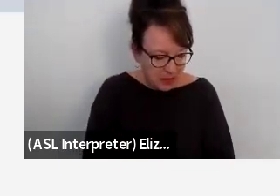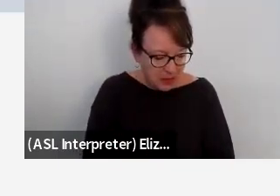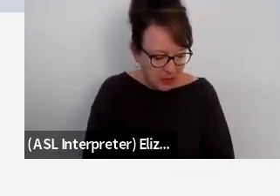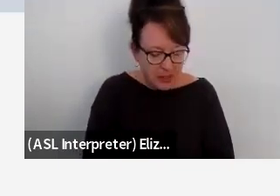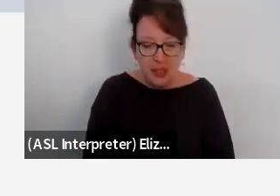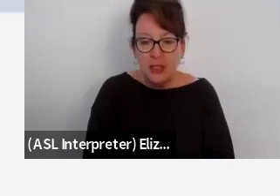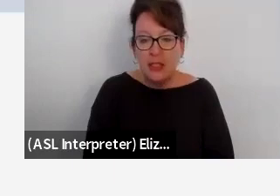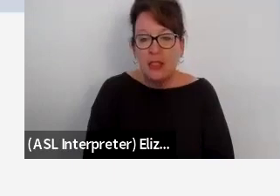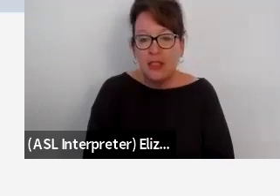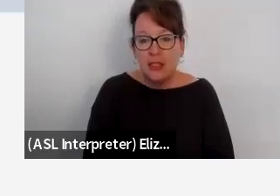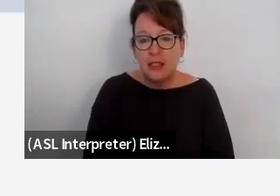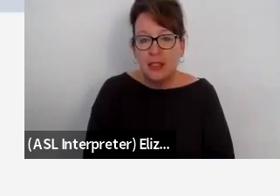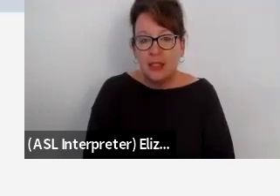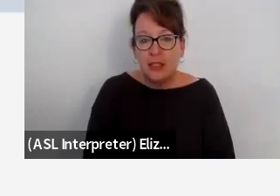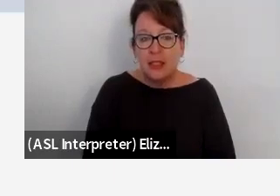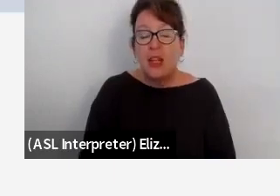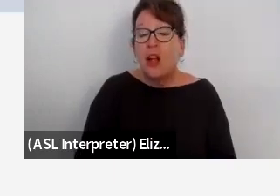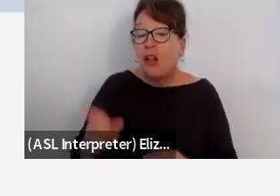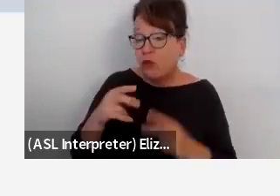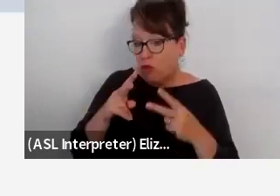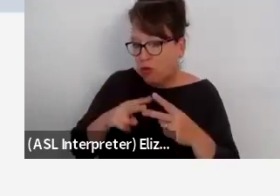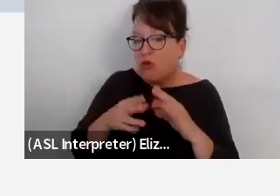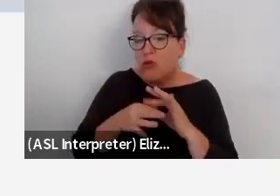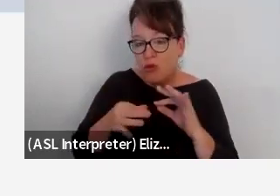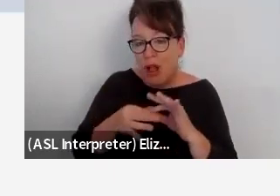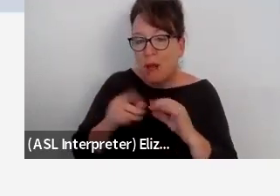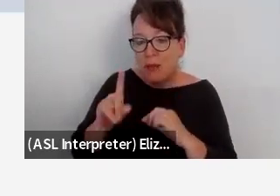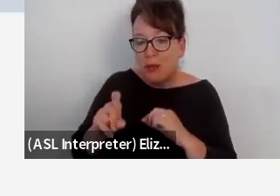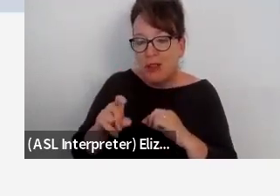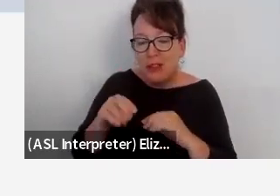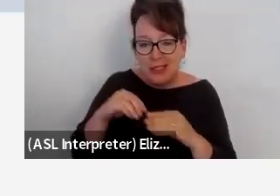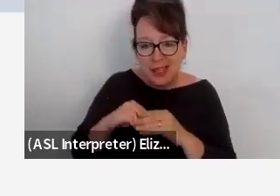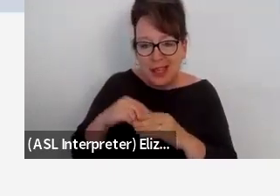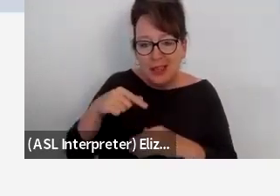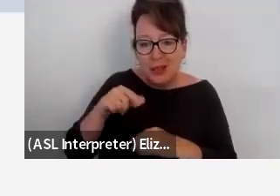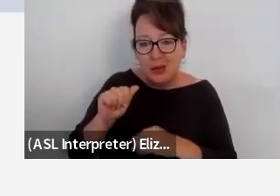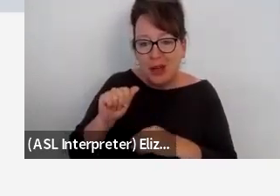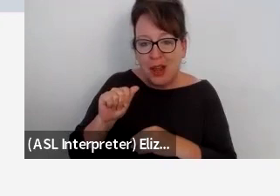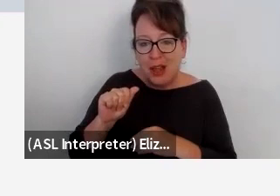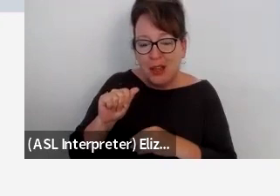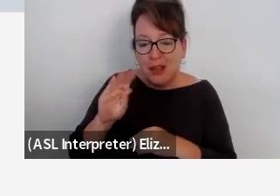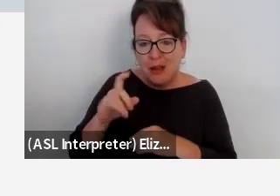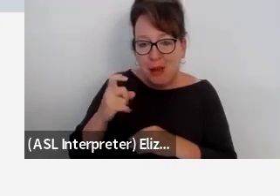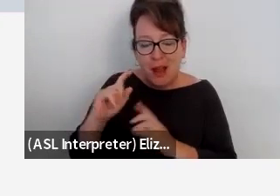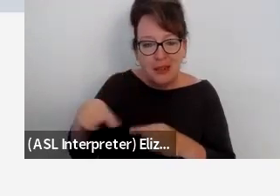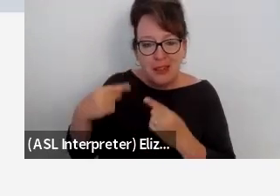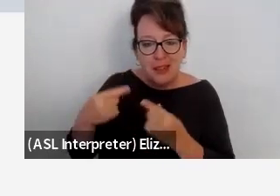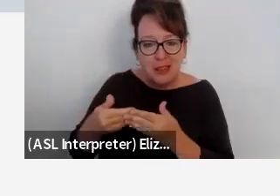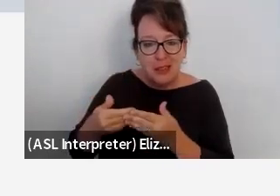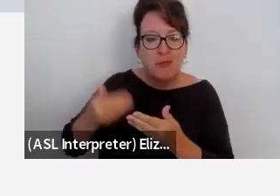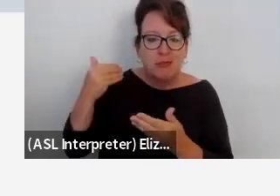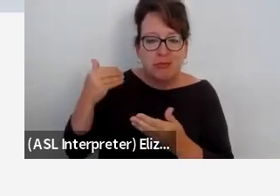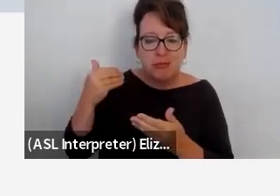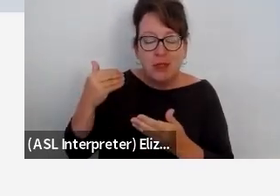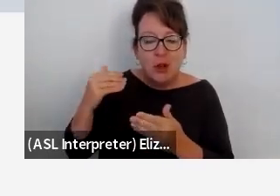our Diesel Emission Reduction Act grant program. So that one is open, as Reema mentioned. So that